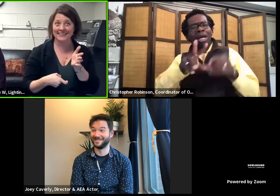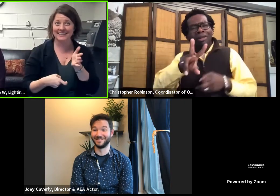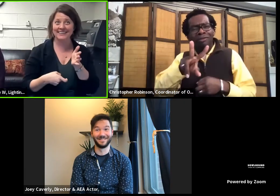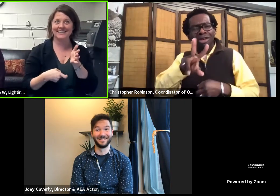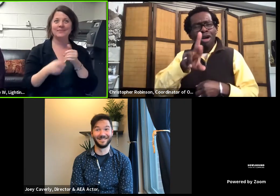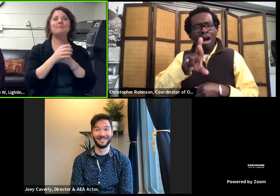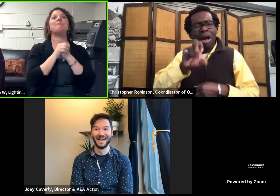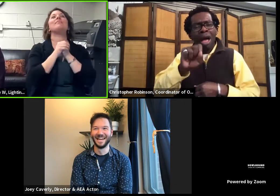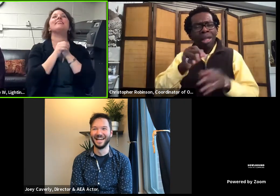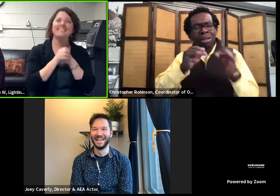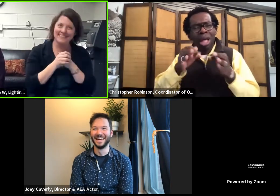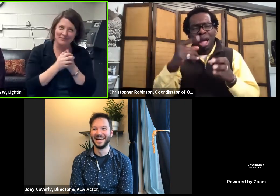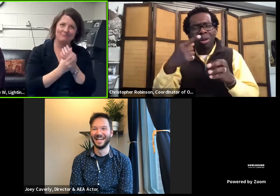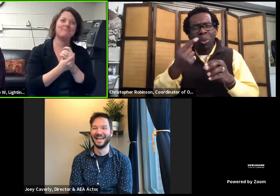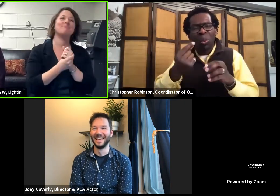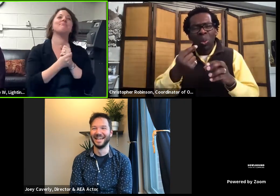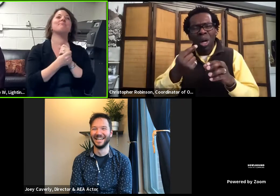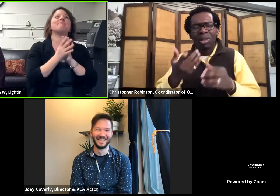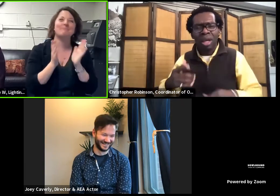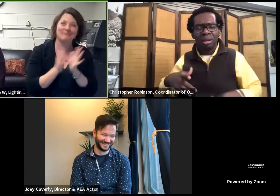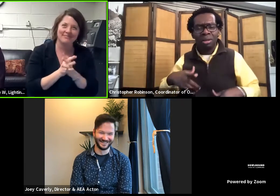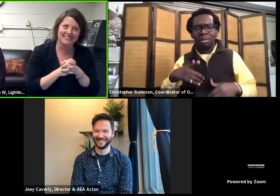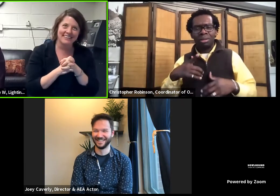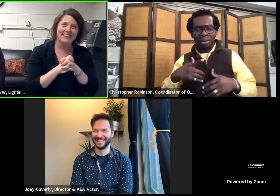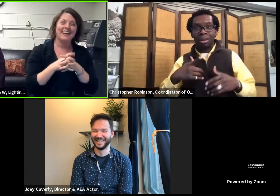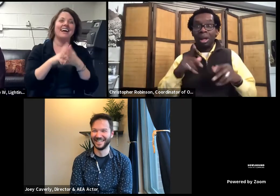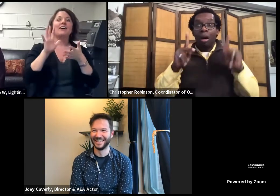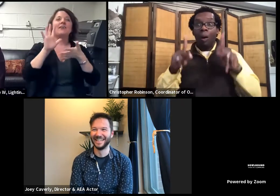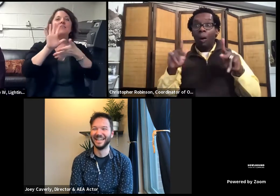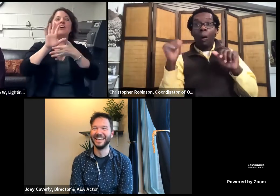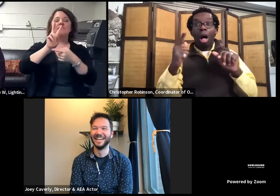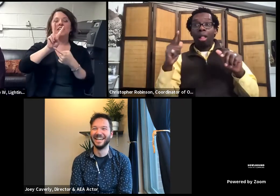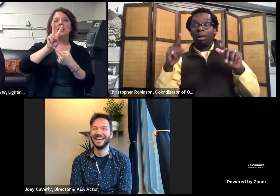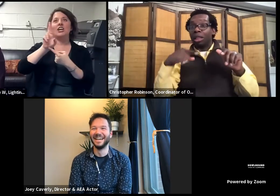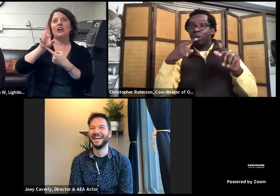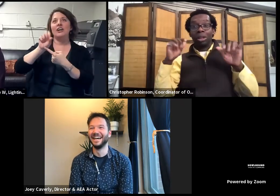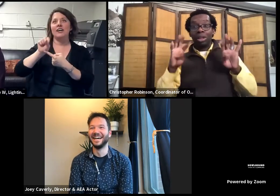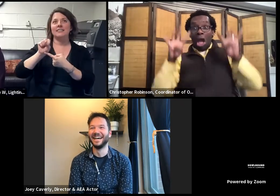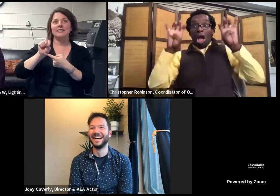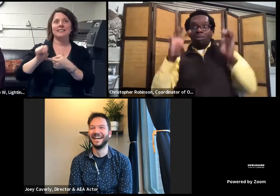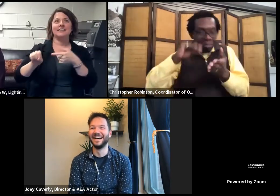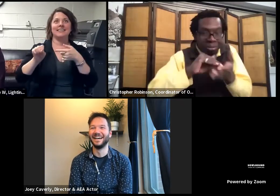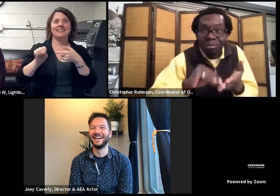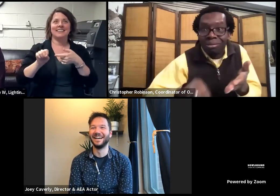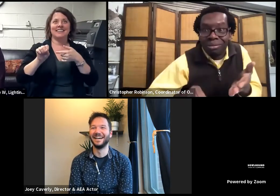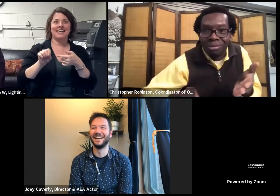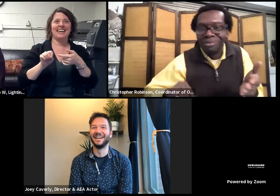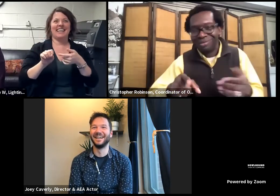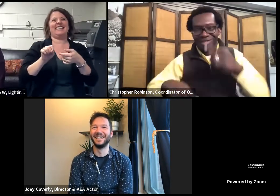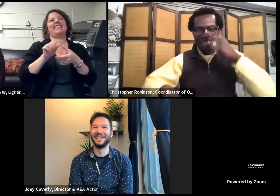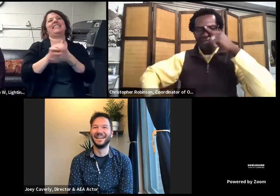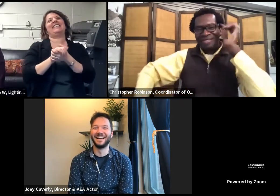It's no cost, it's automatically provided. Please explain VRS one more time because I think all the hearing people just jumped out of the chairs.